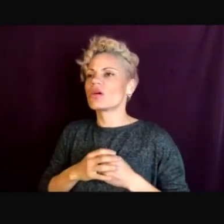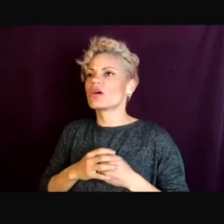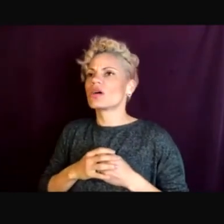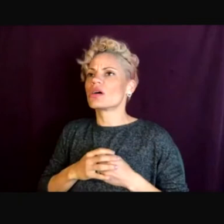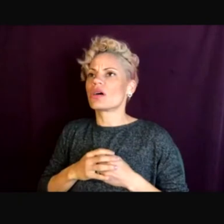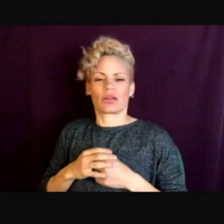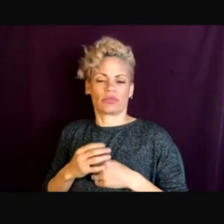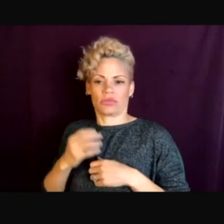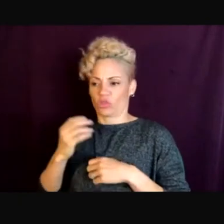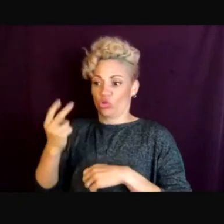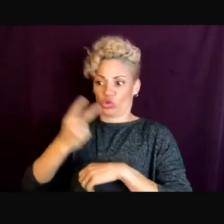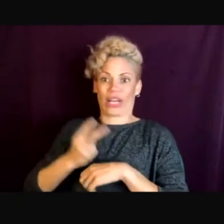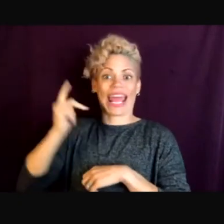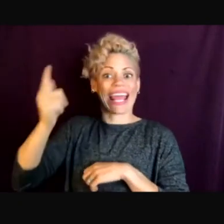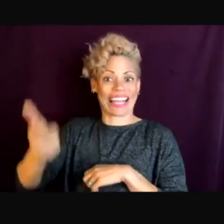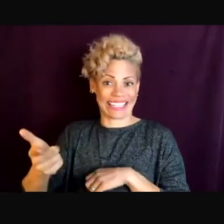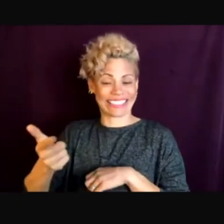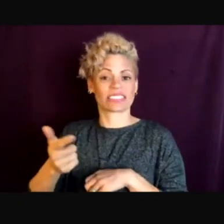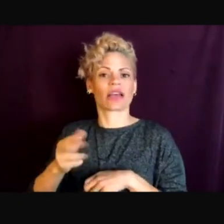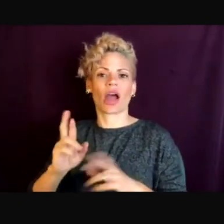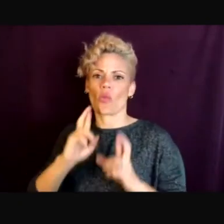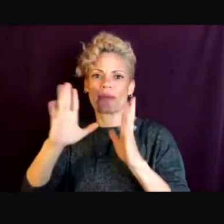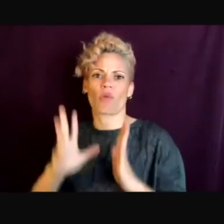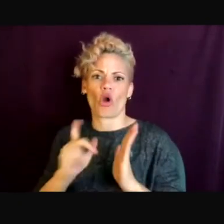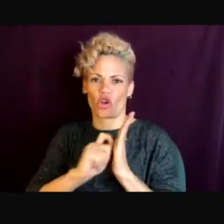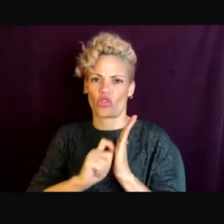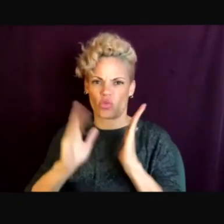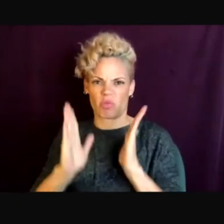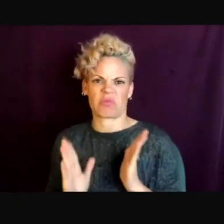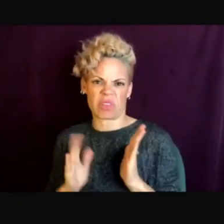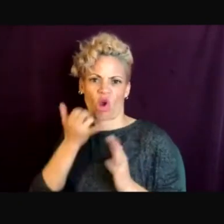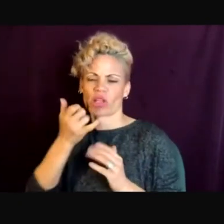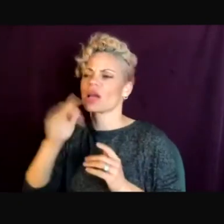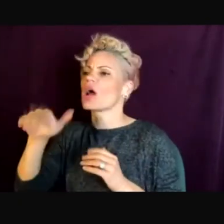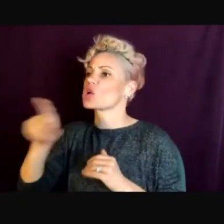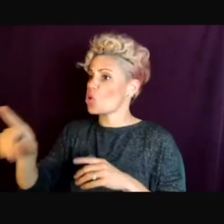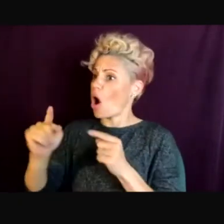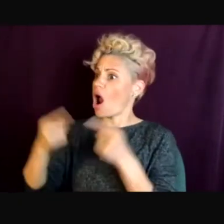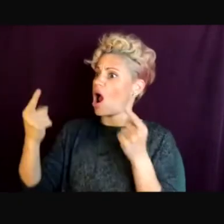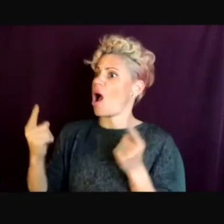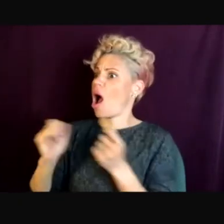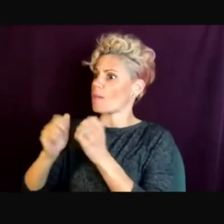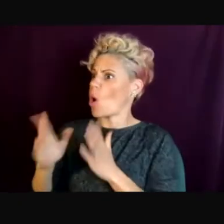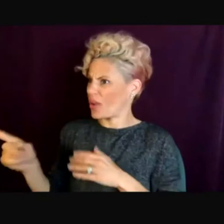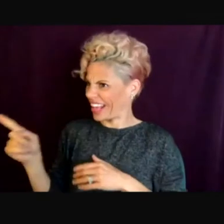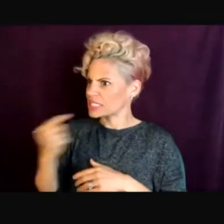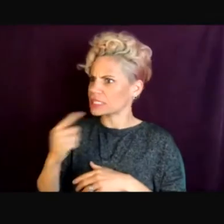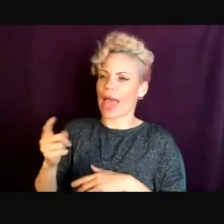I understand your opponent last night said X, what do you think about it? And my response was,